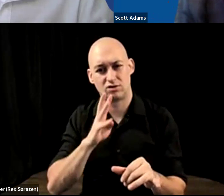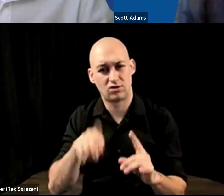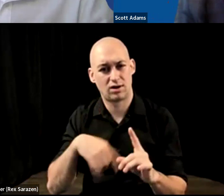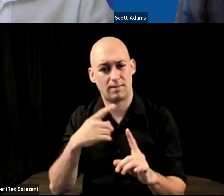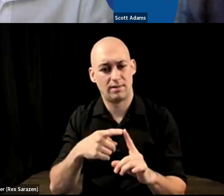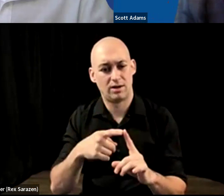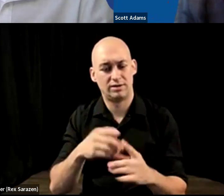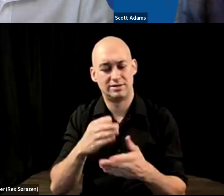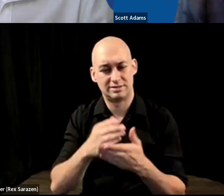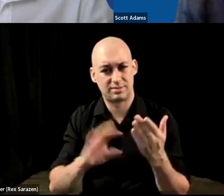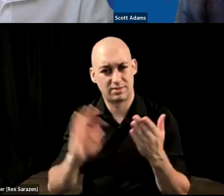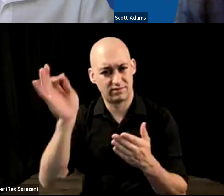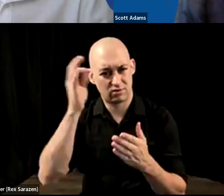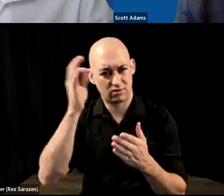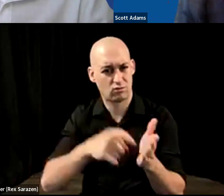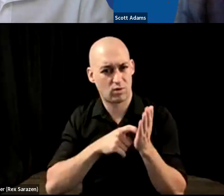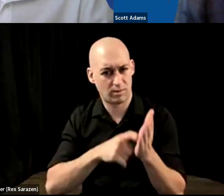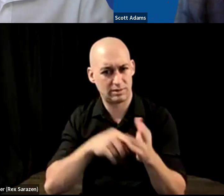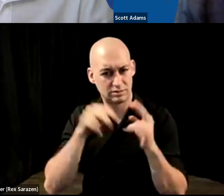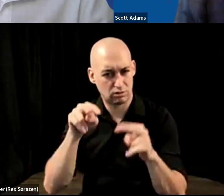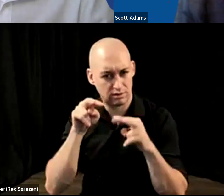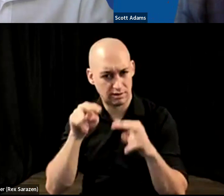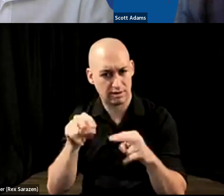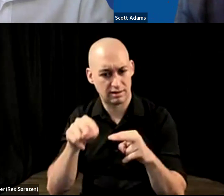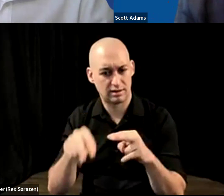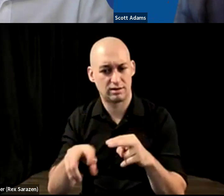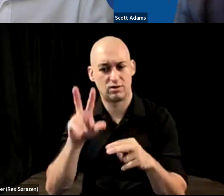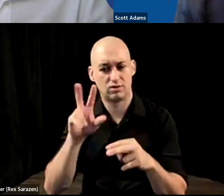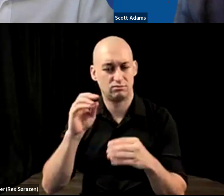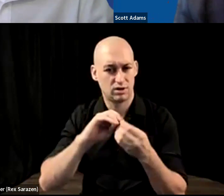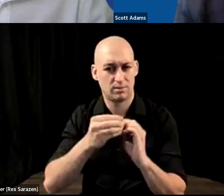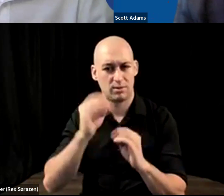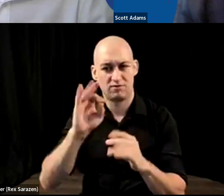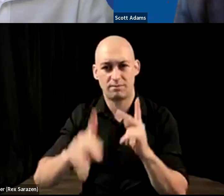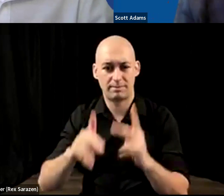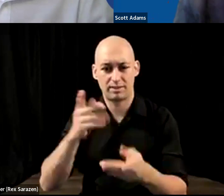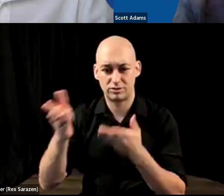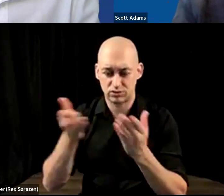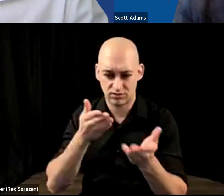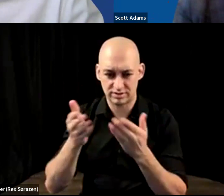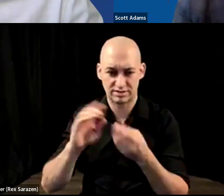the Federal requirements will be looking at, you know, number of people served, and the number of